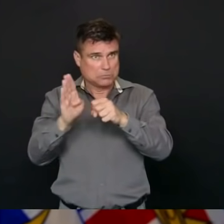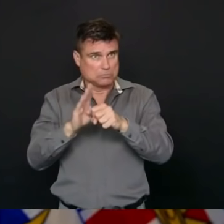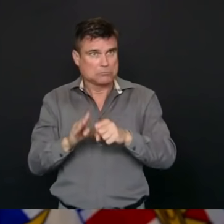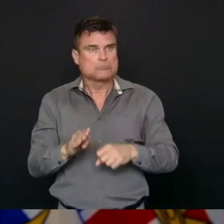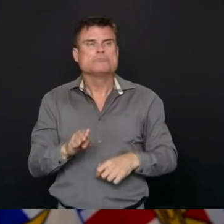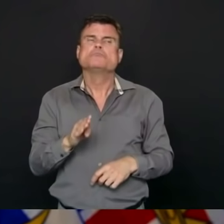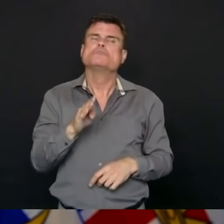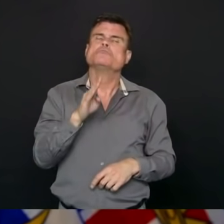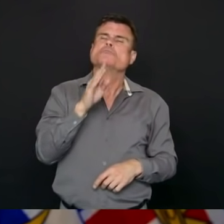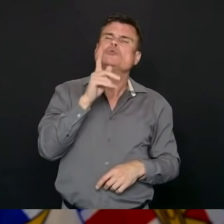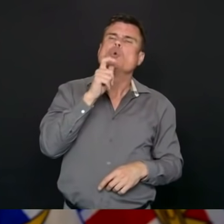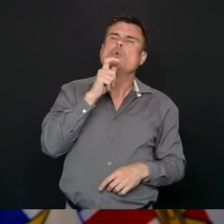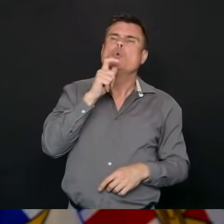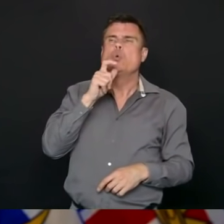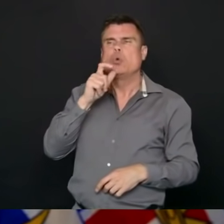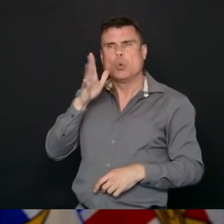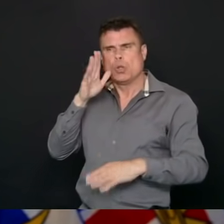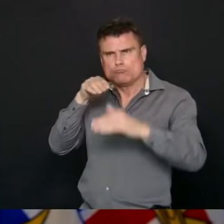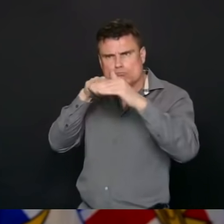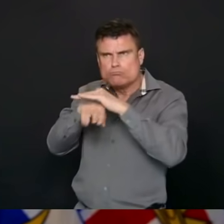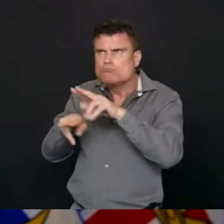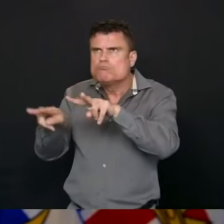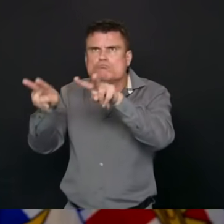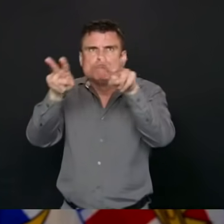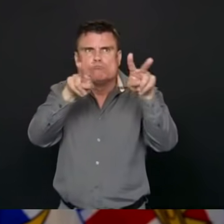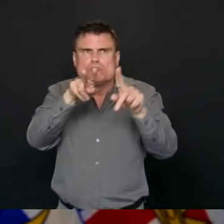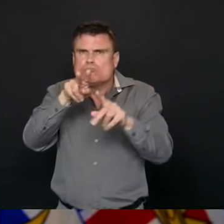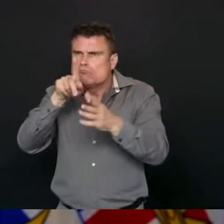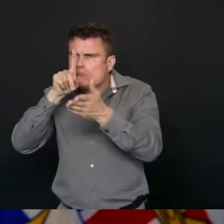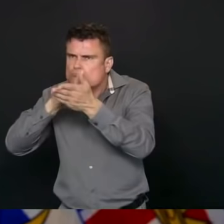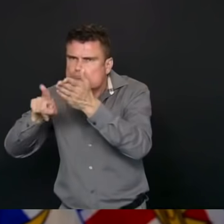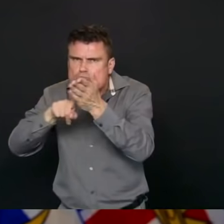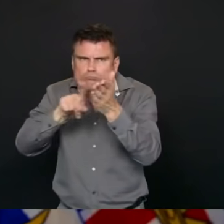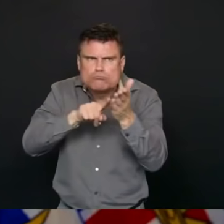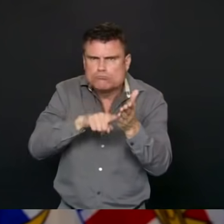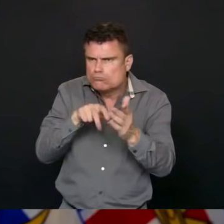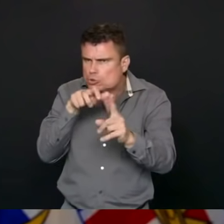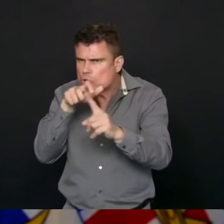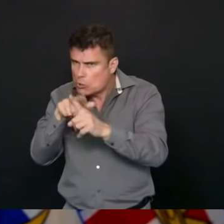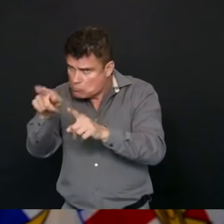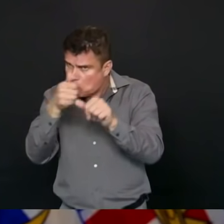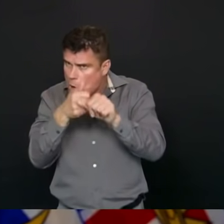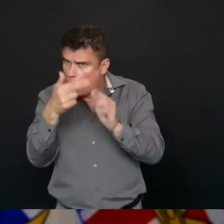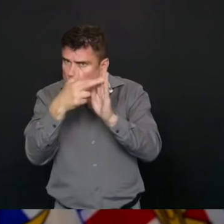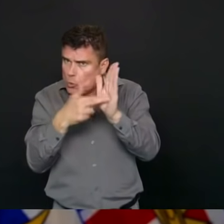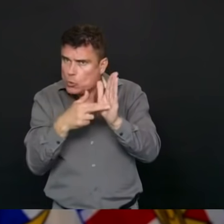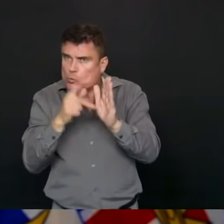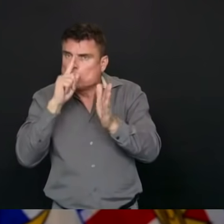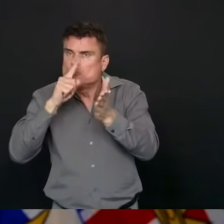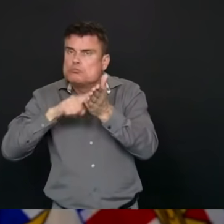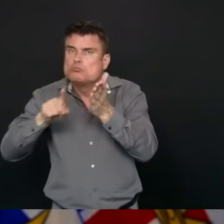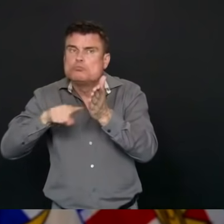There is accommodation. Not every business belongs to their business Association,